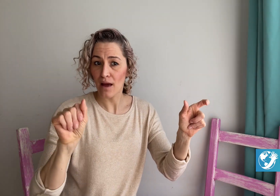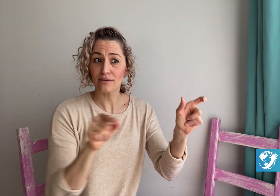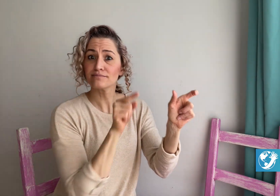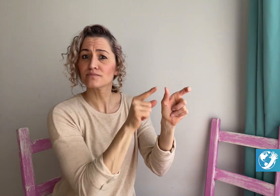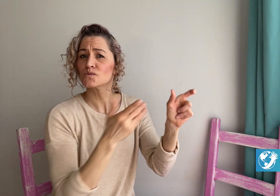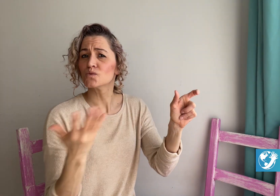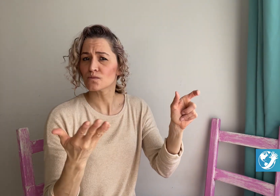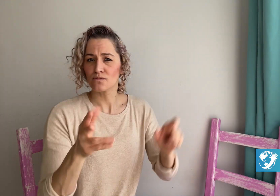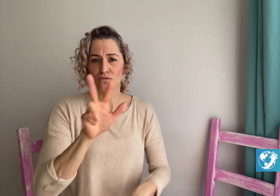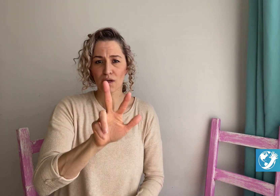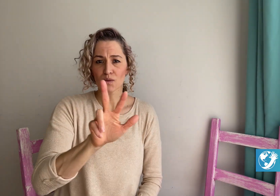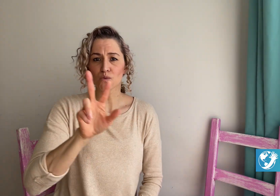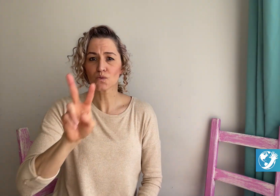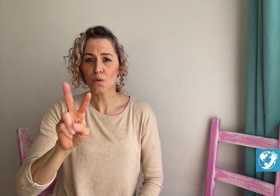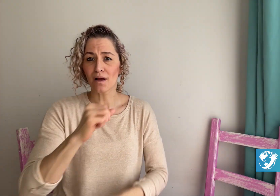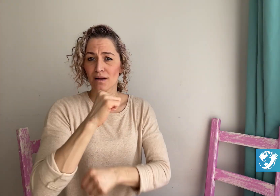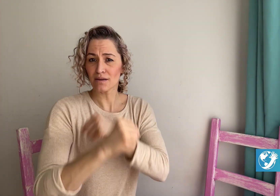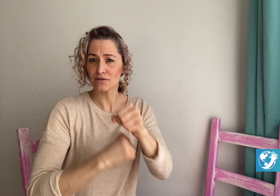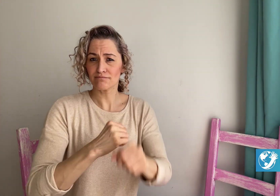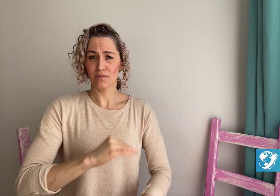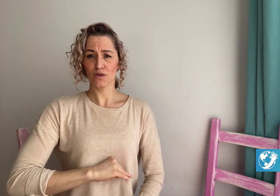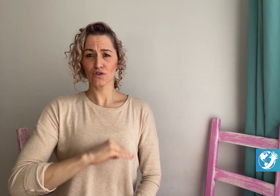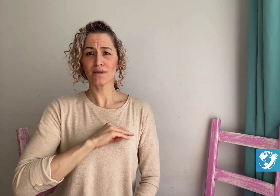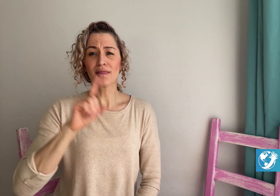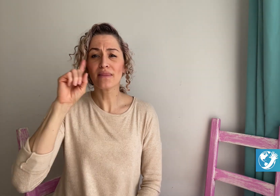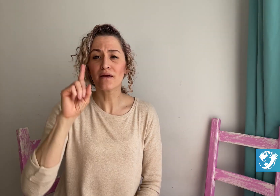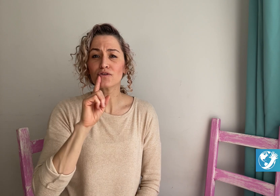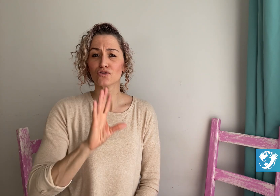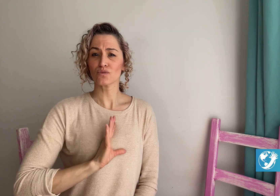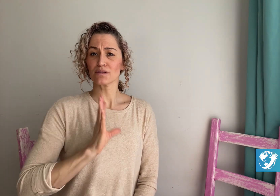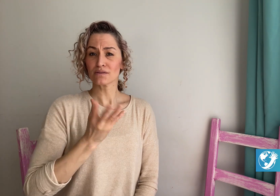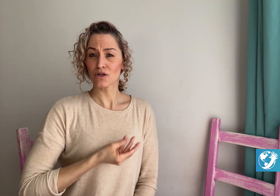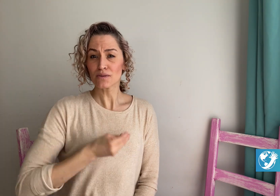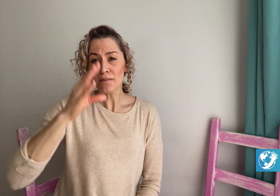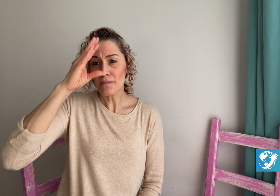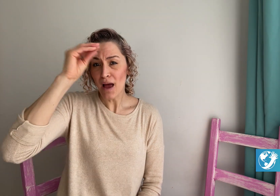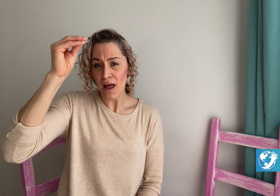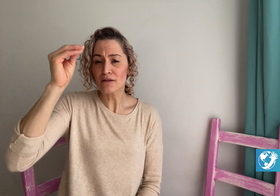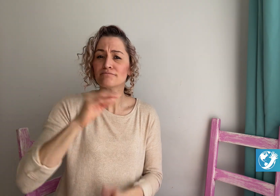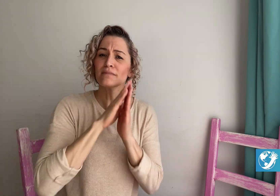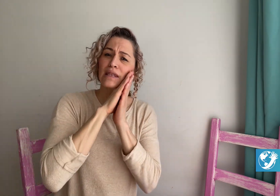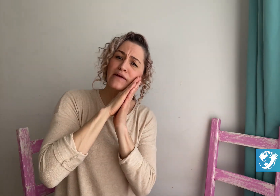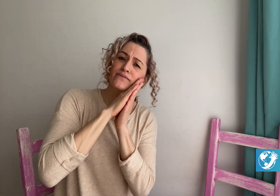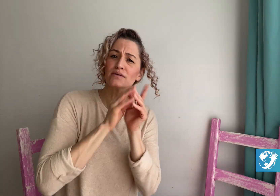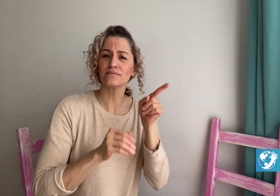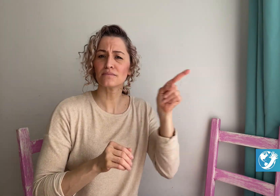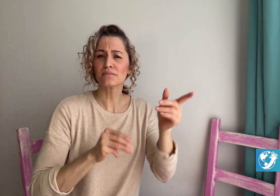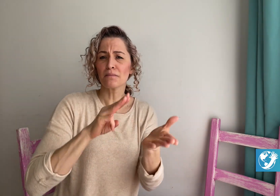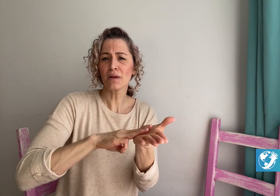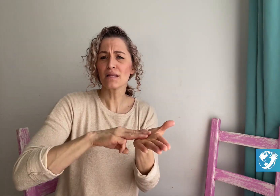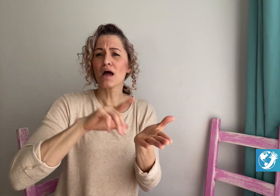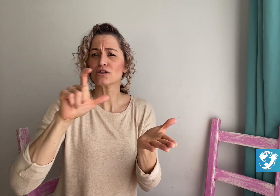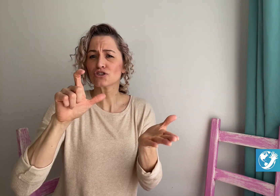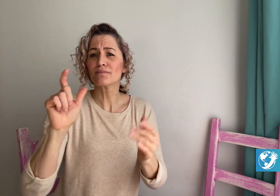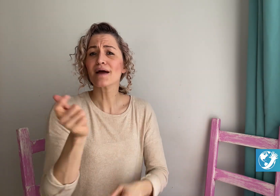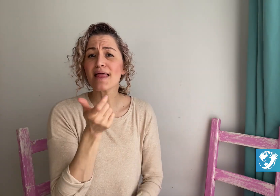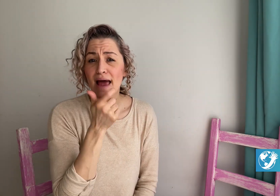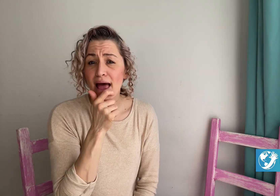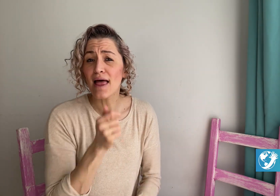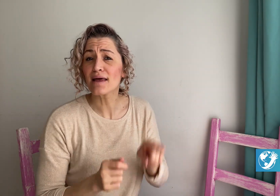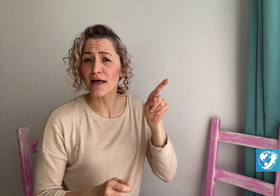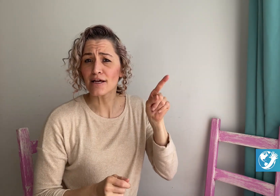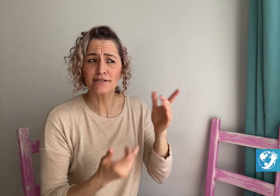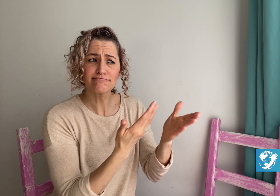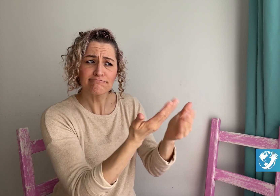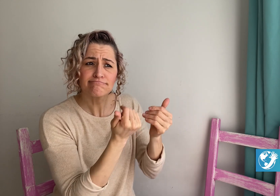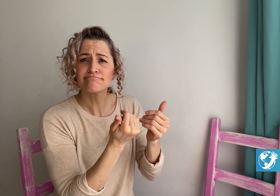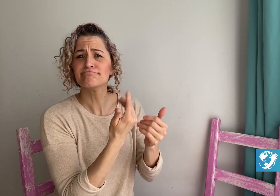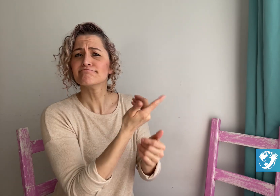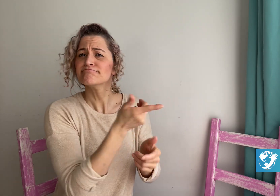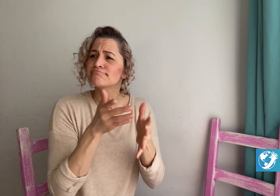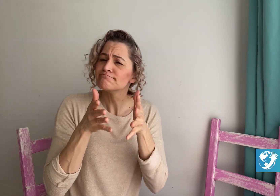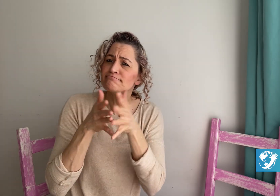a 32 year old Deaf transgender man from Manchester, England